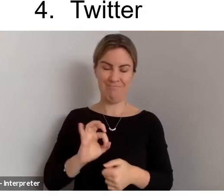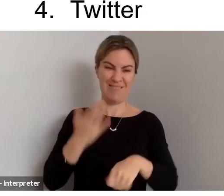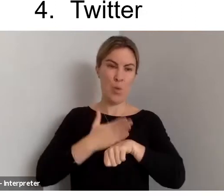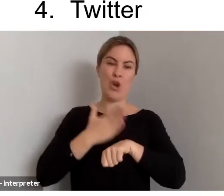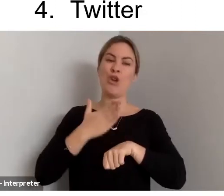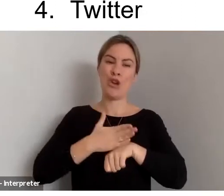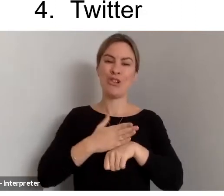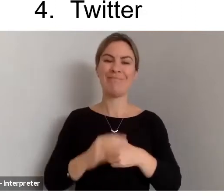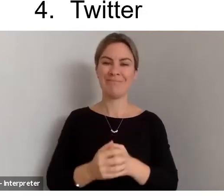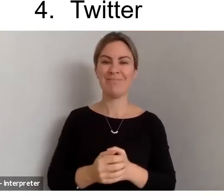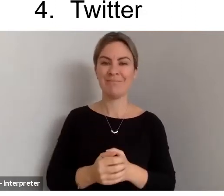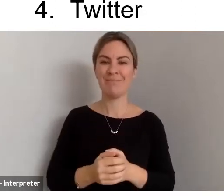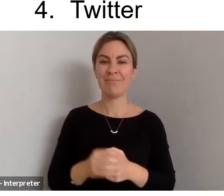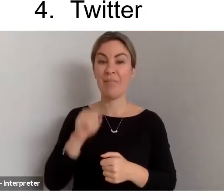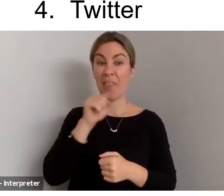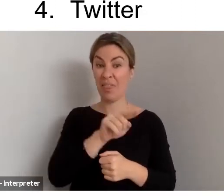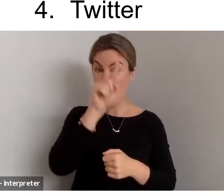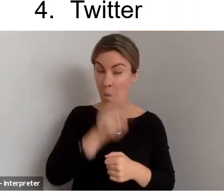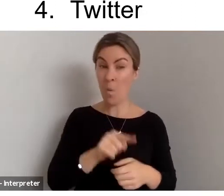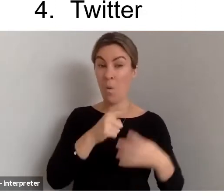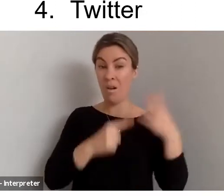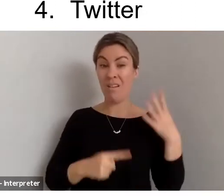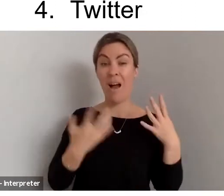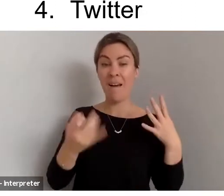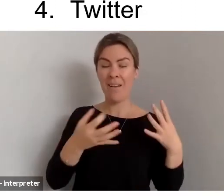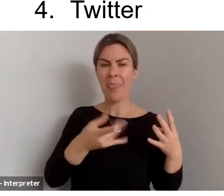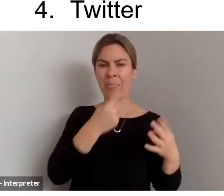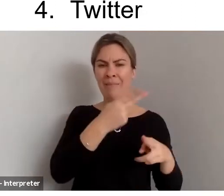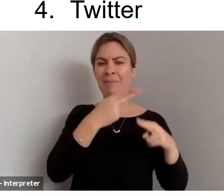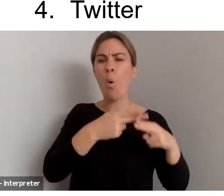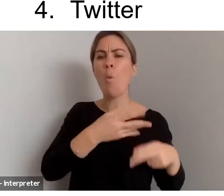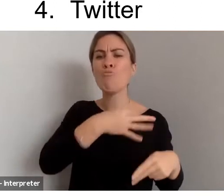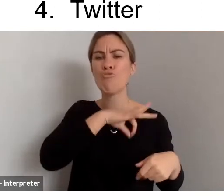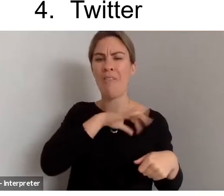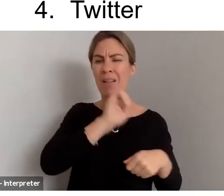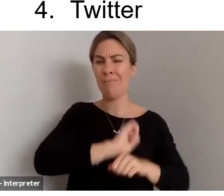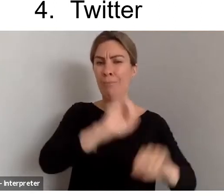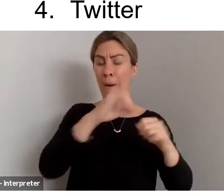are for-profit businesses that have their own agendas, bottom line is,